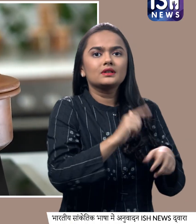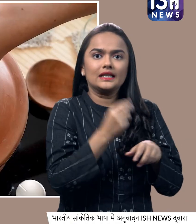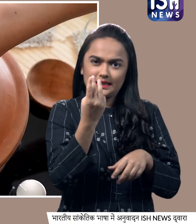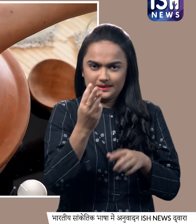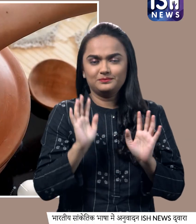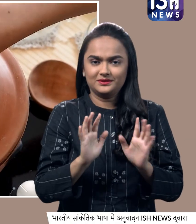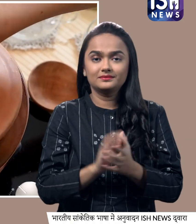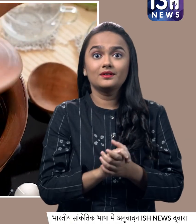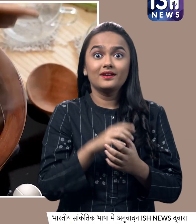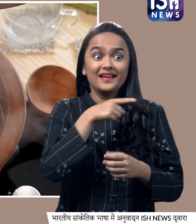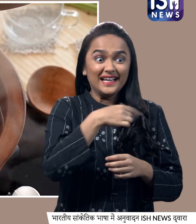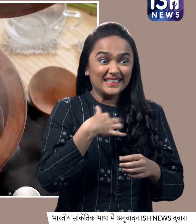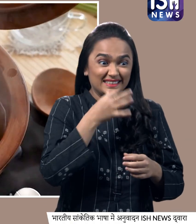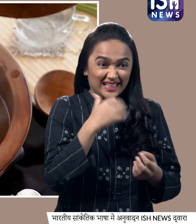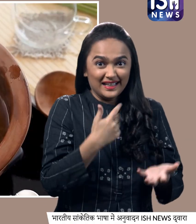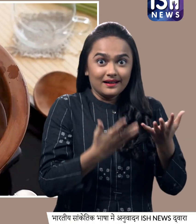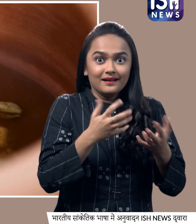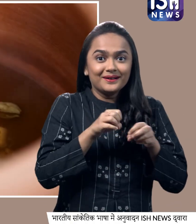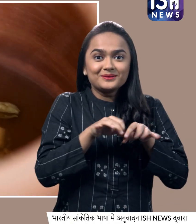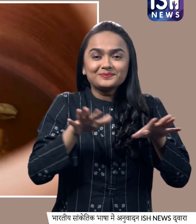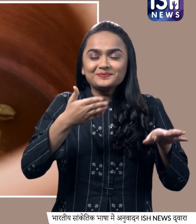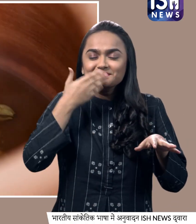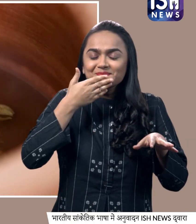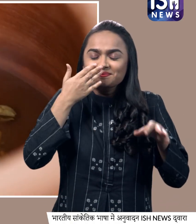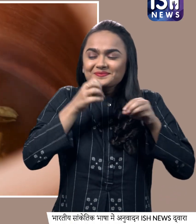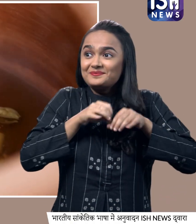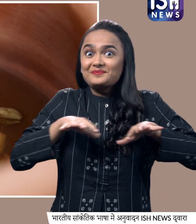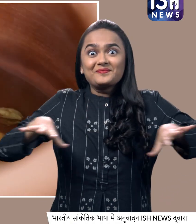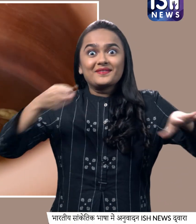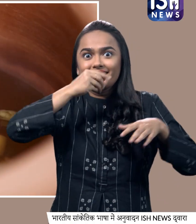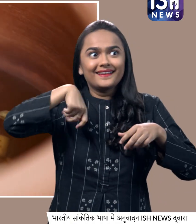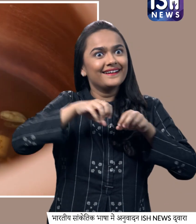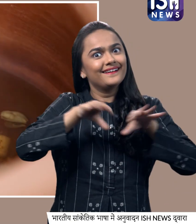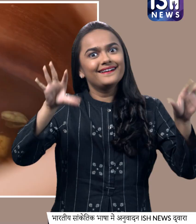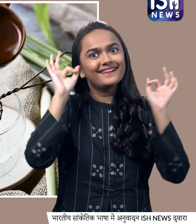Whenever I make this tea, the whole kitchen is filled with lemongrass fragrance